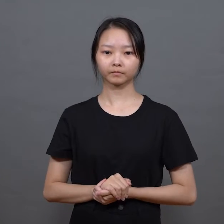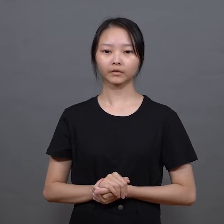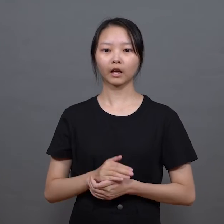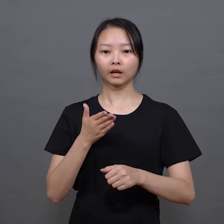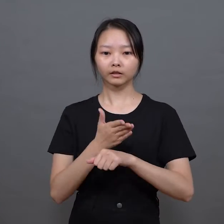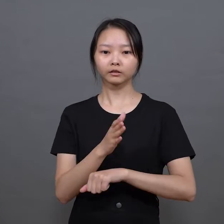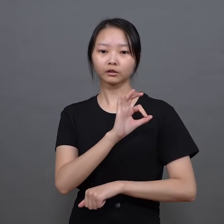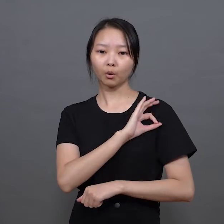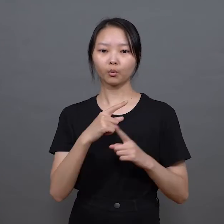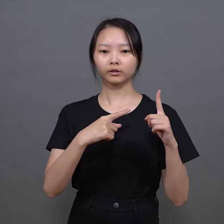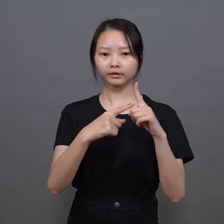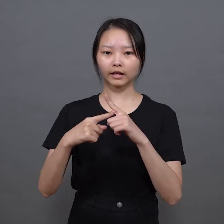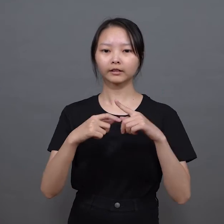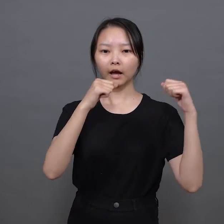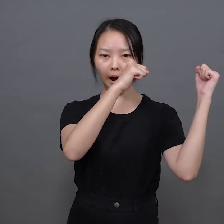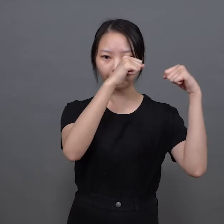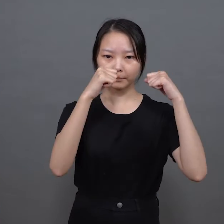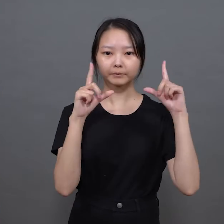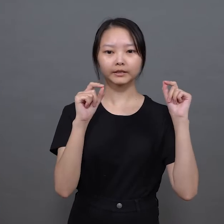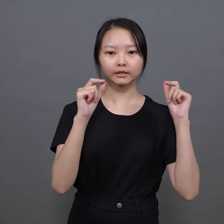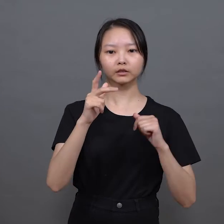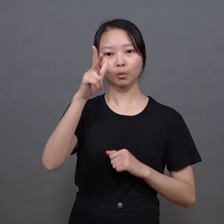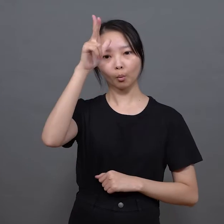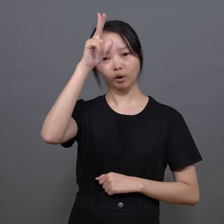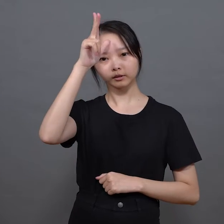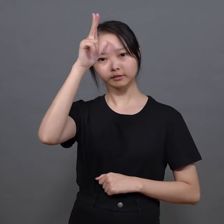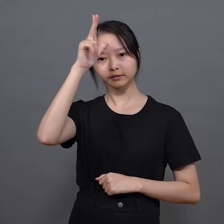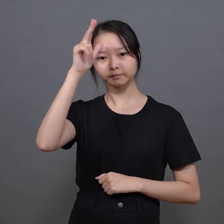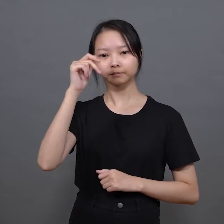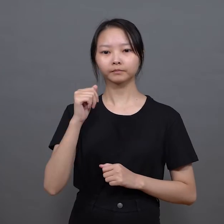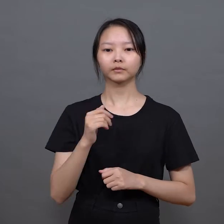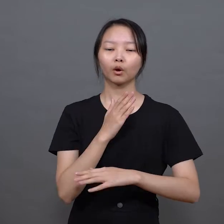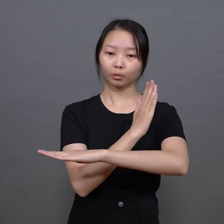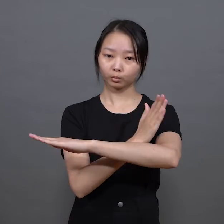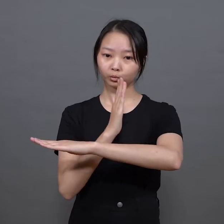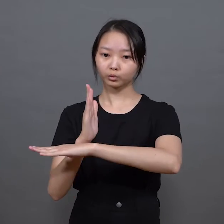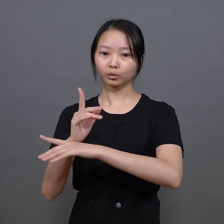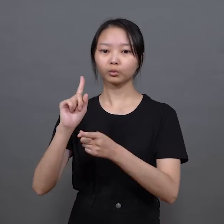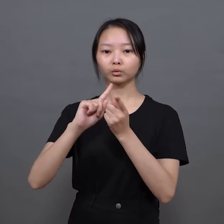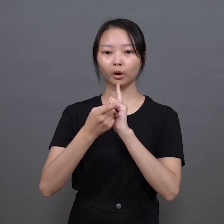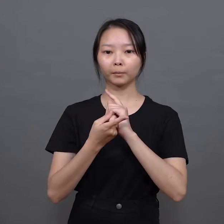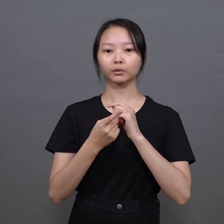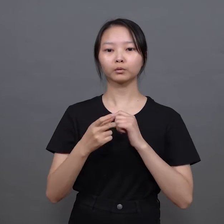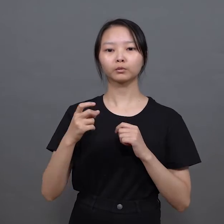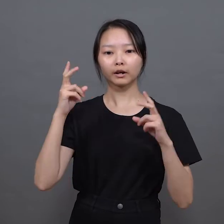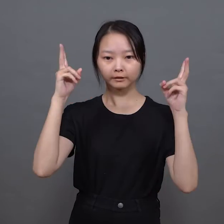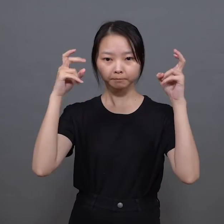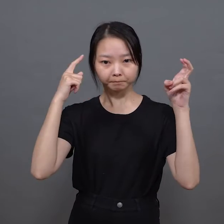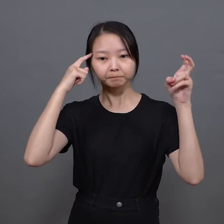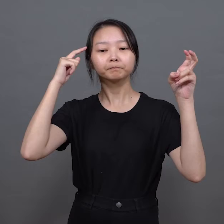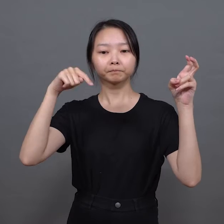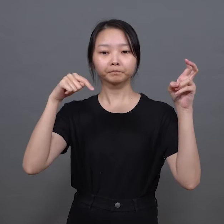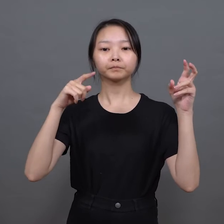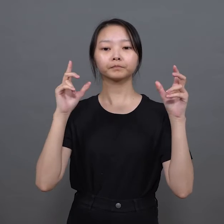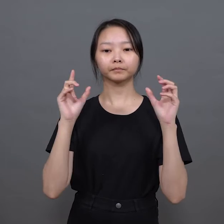The library, which is the idea of enlightenment it’s all connected with that